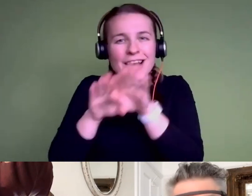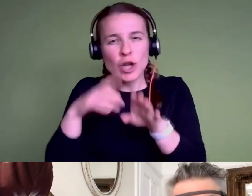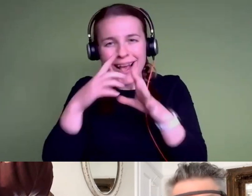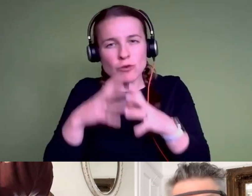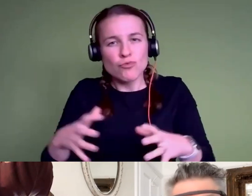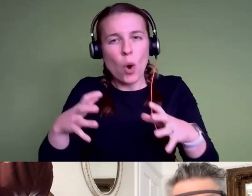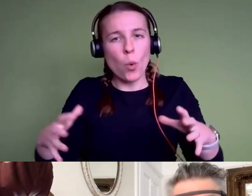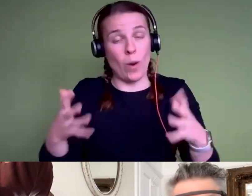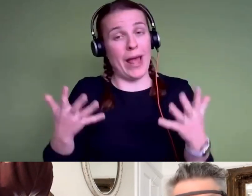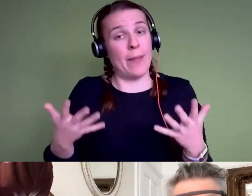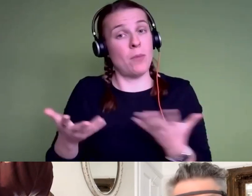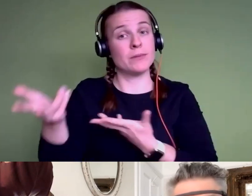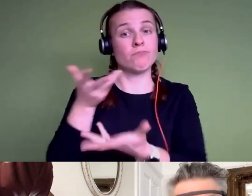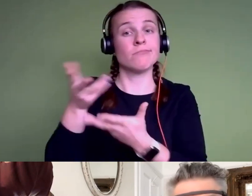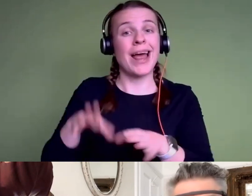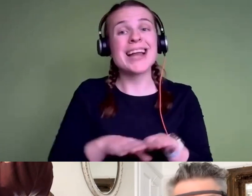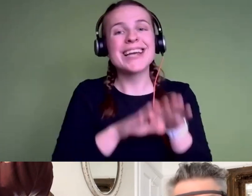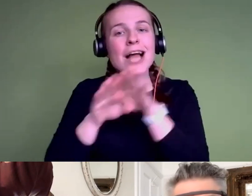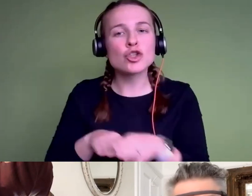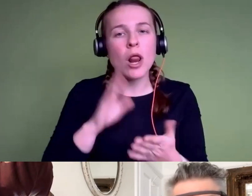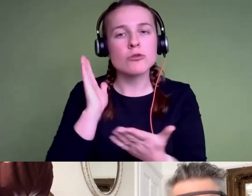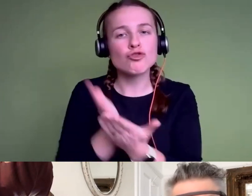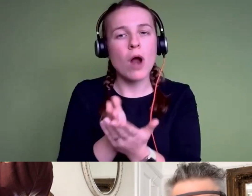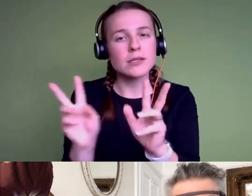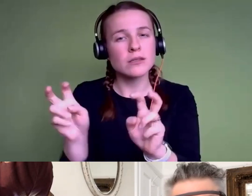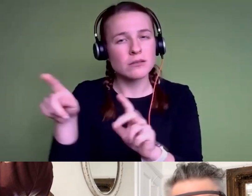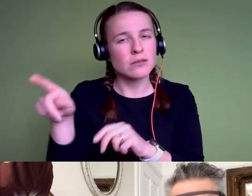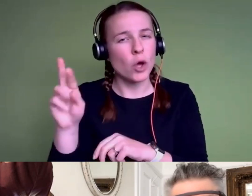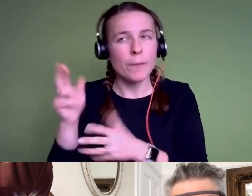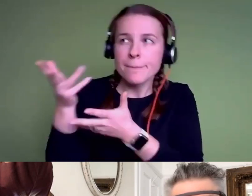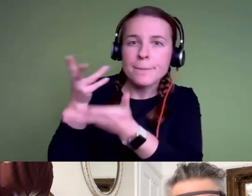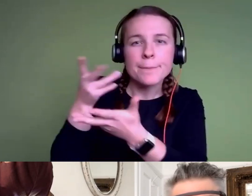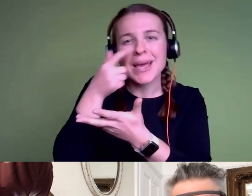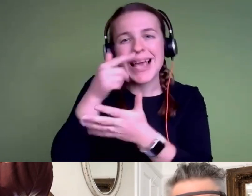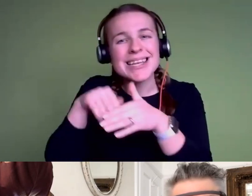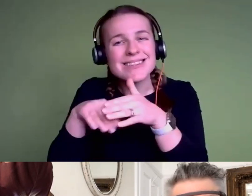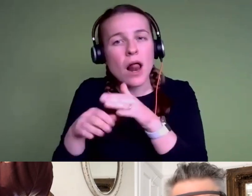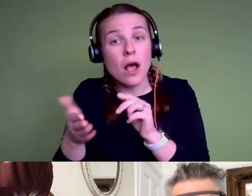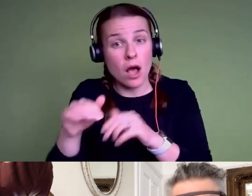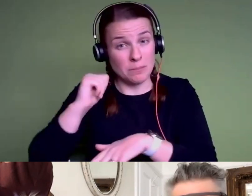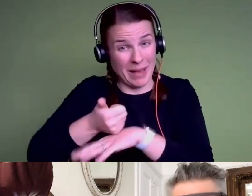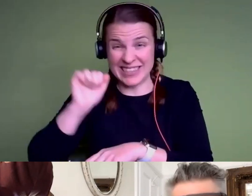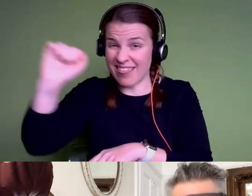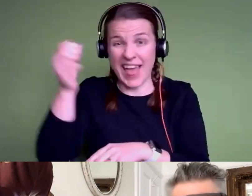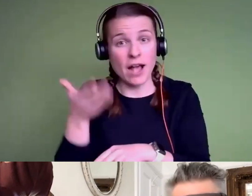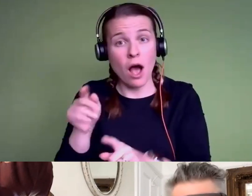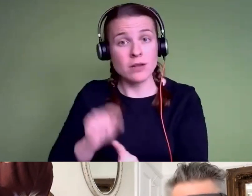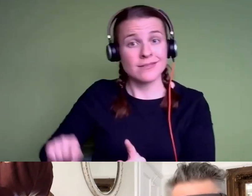access and equality of connection and engagement. And, this is an area that we want to grow nationally. We are in